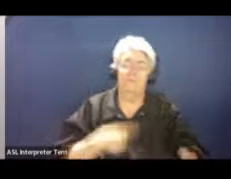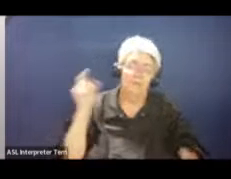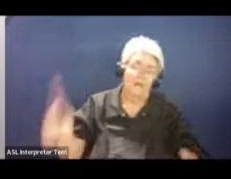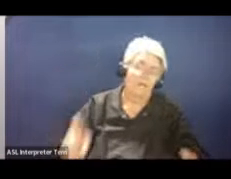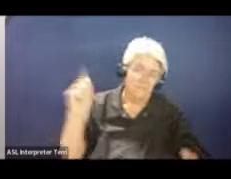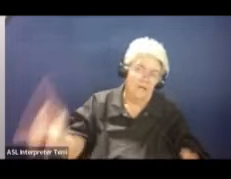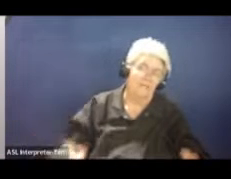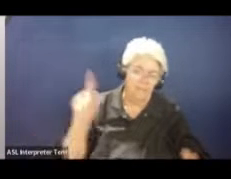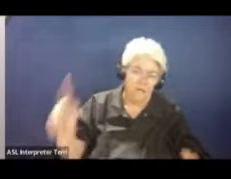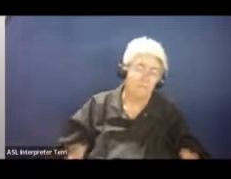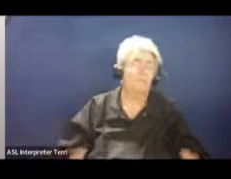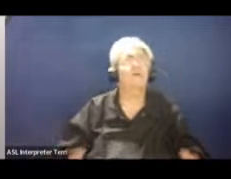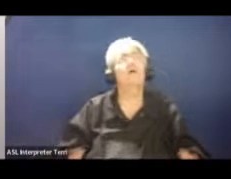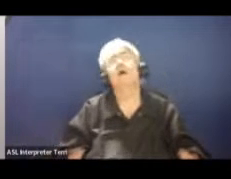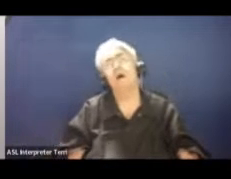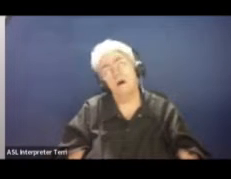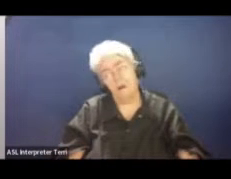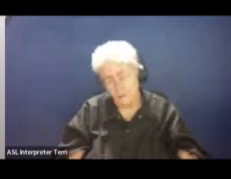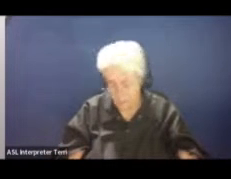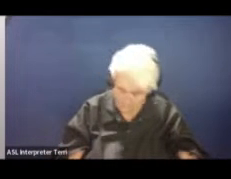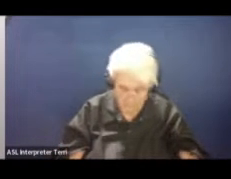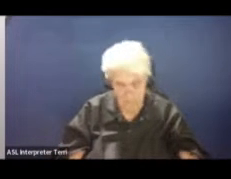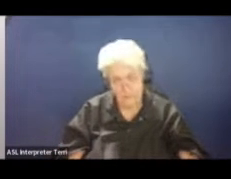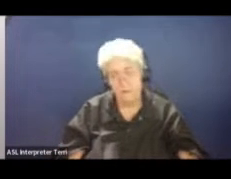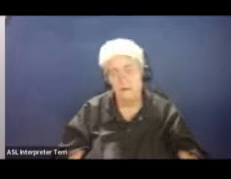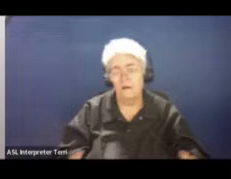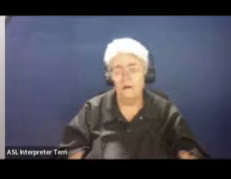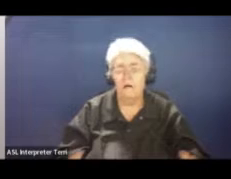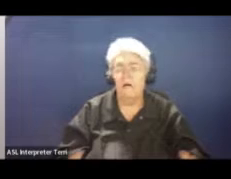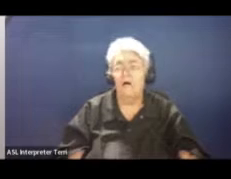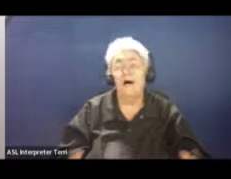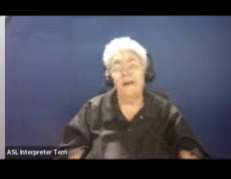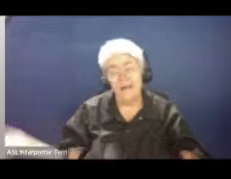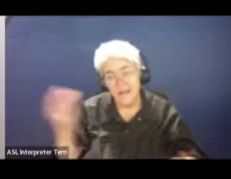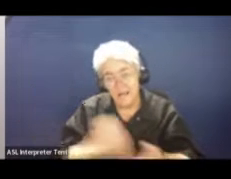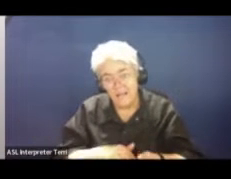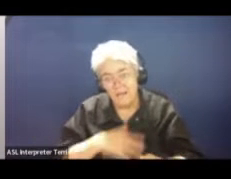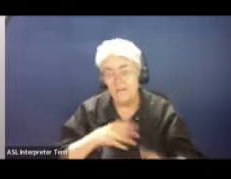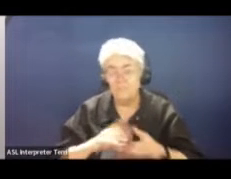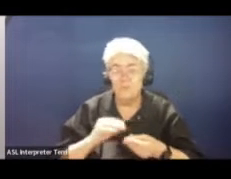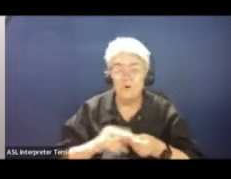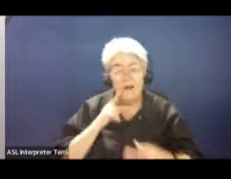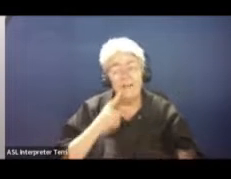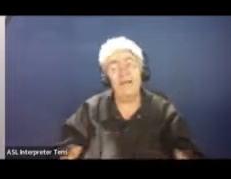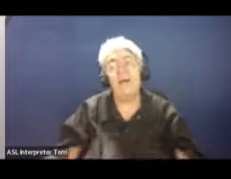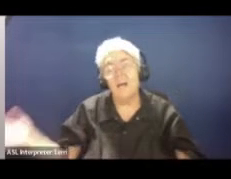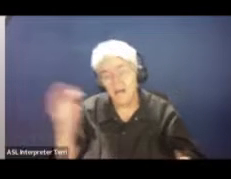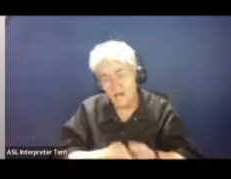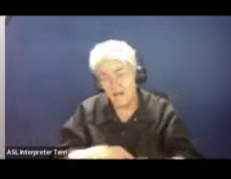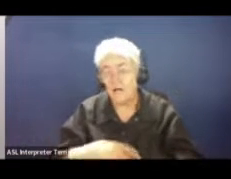and going over their history. Like you're just another person that I have to tell my story to. And we have to explain why we're